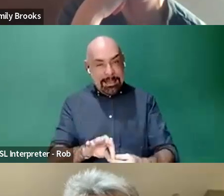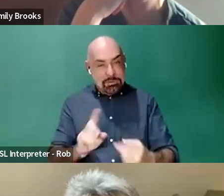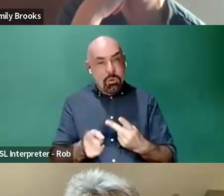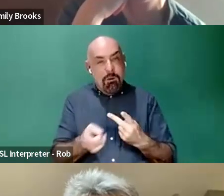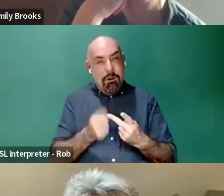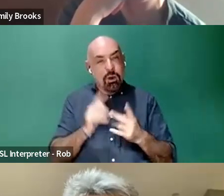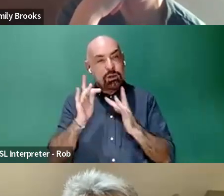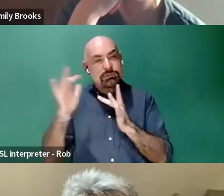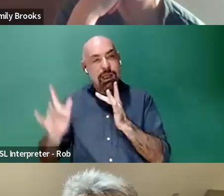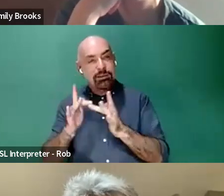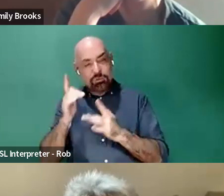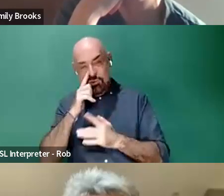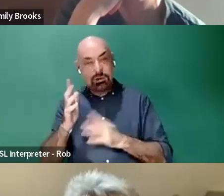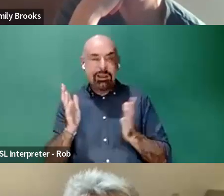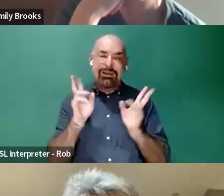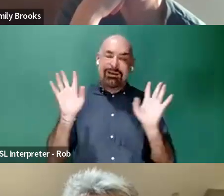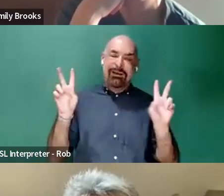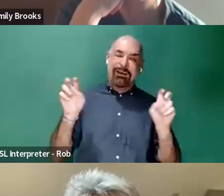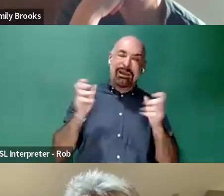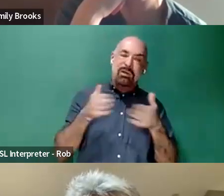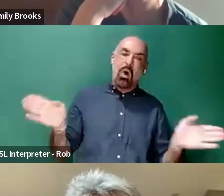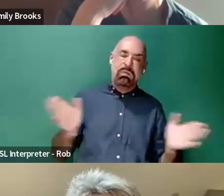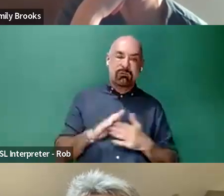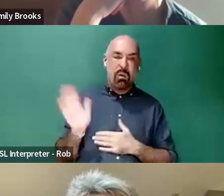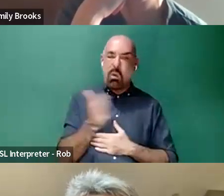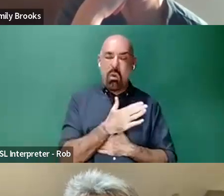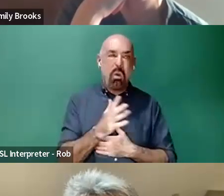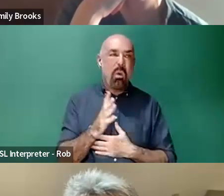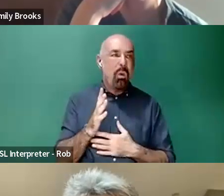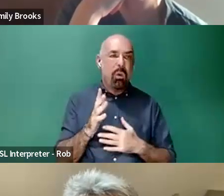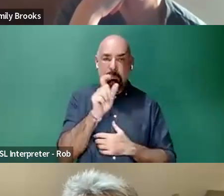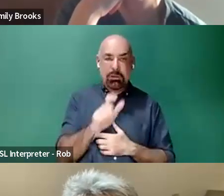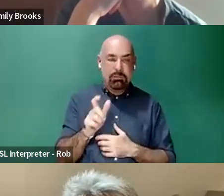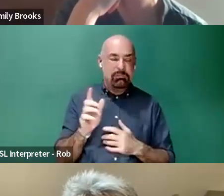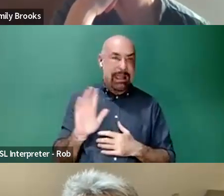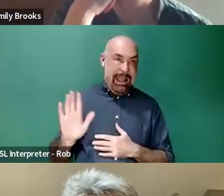It is open to all people, everybody.